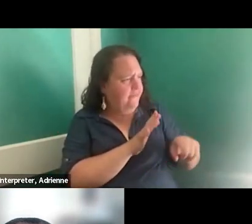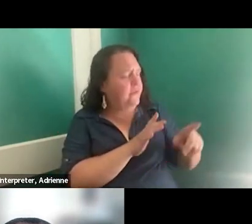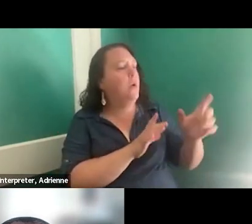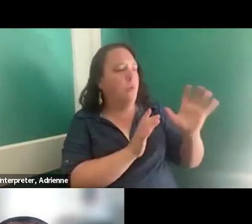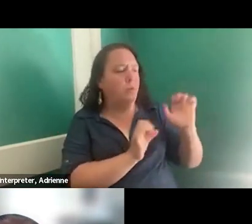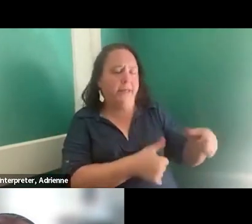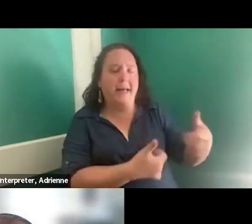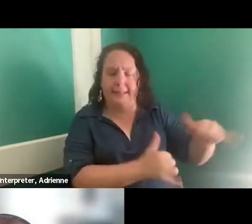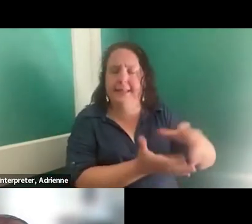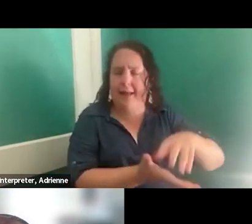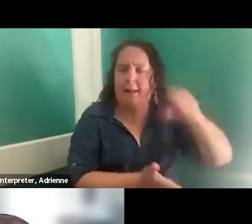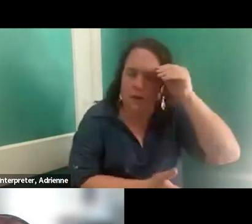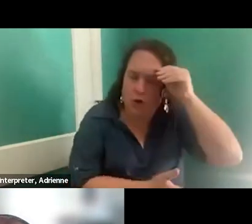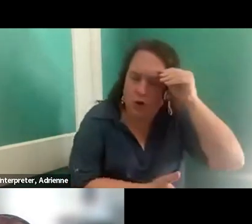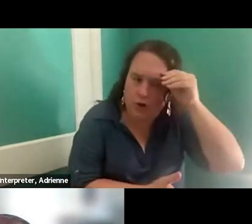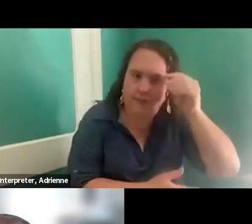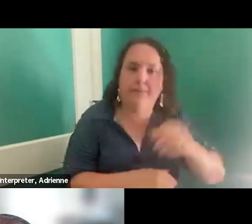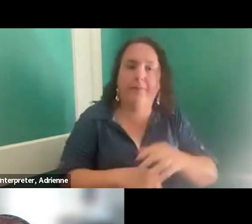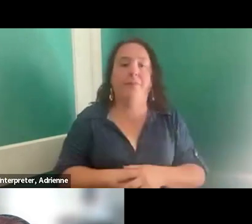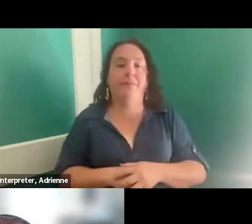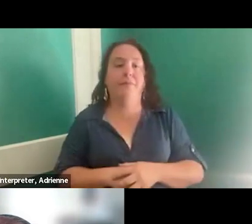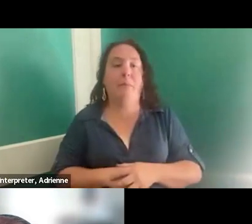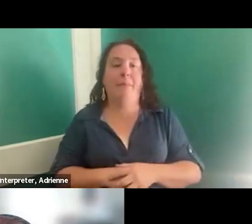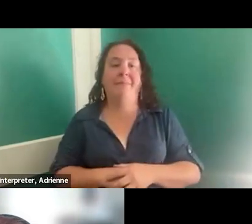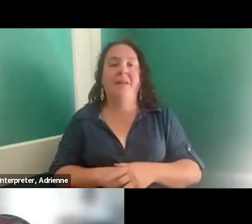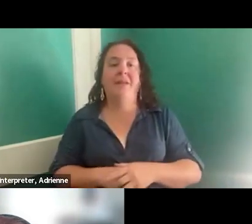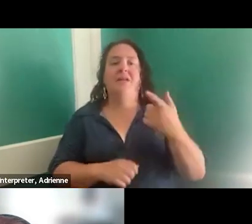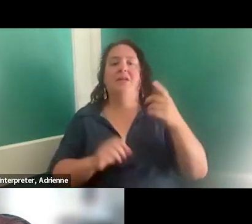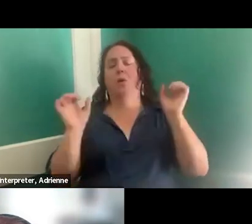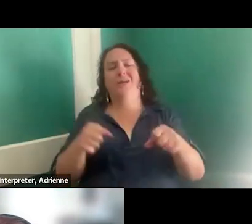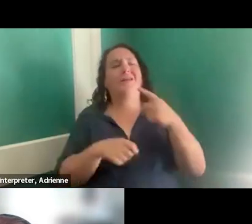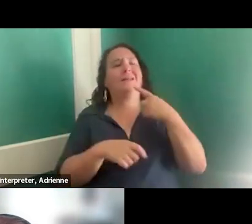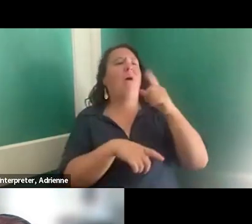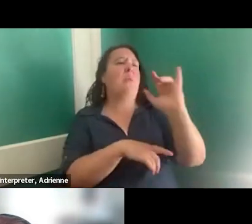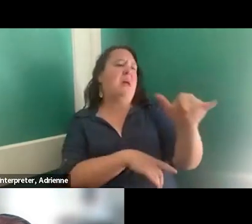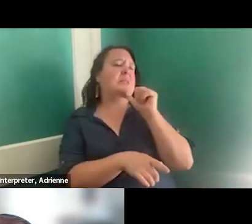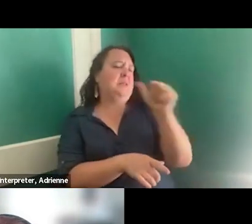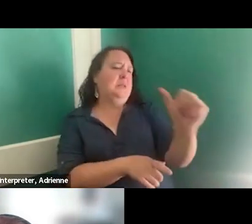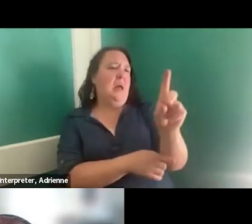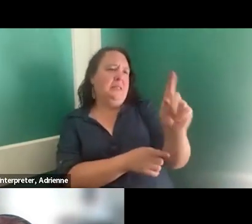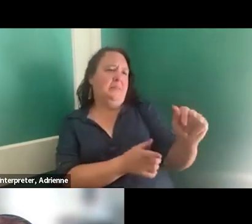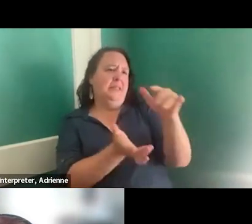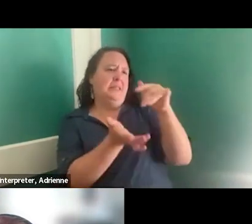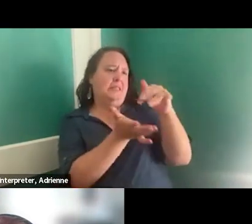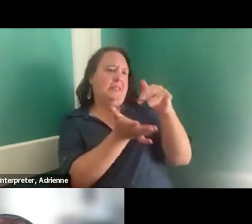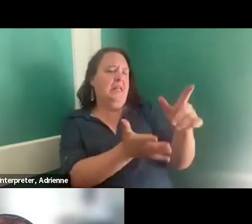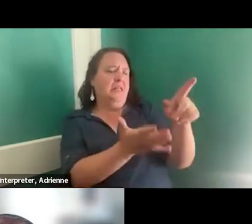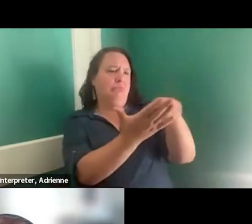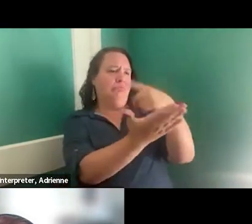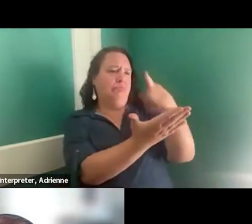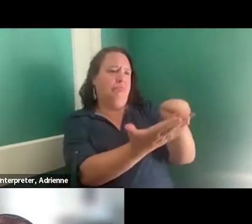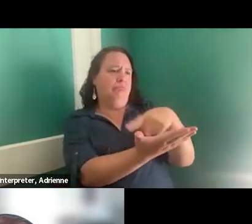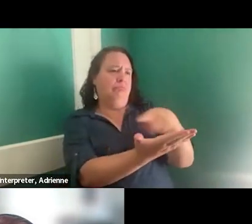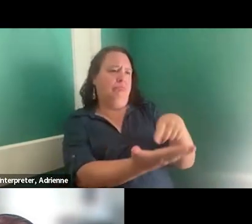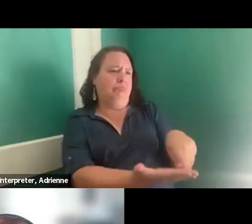But we learn more by promoting fully-fleshed disability studies.